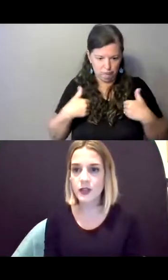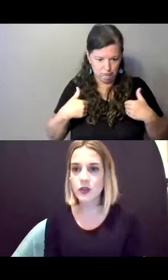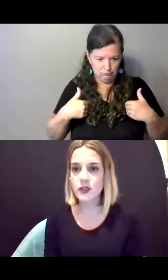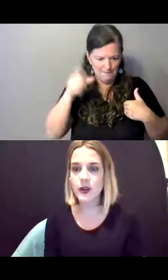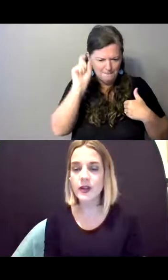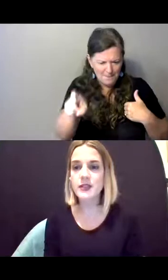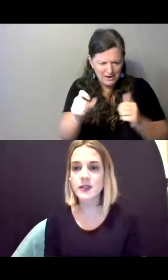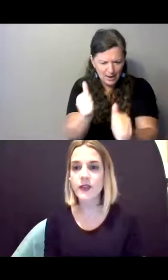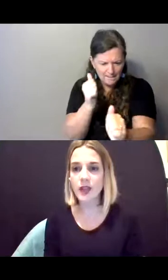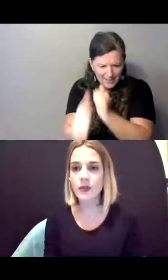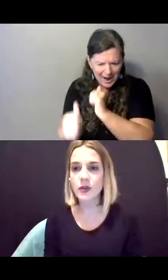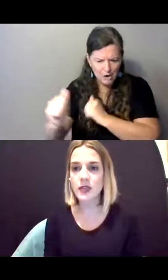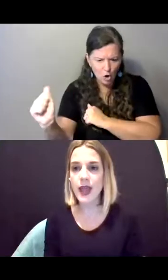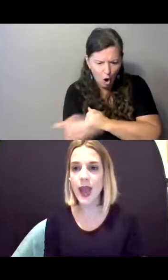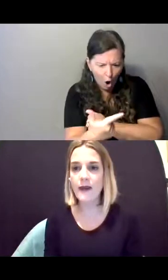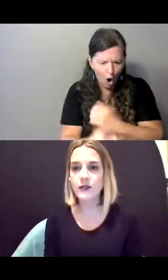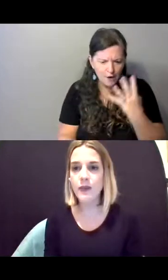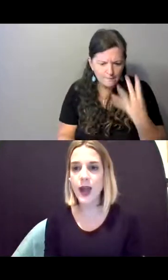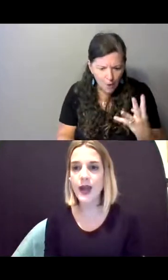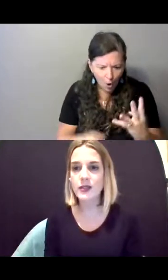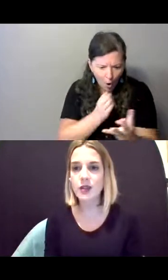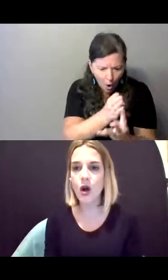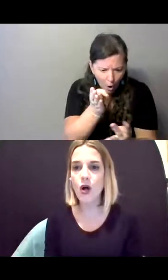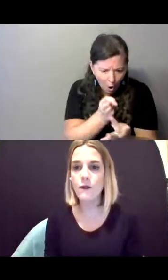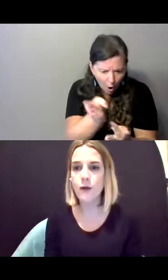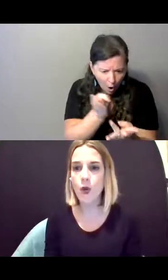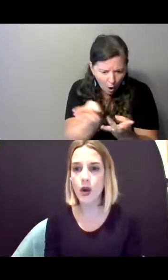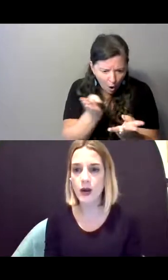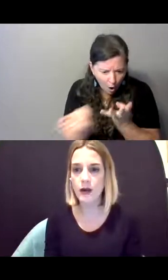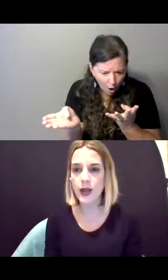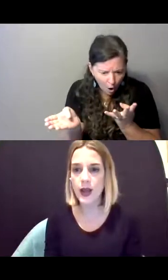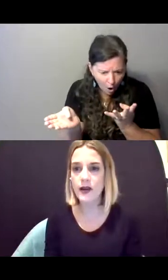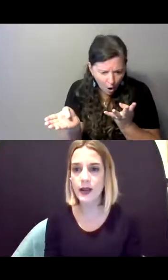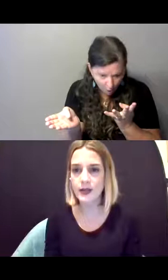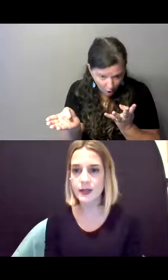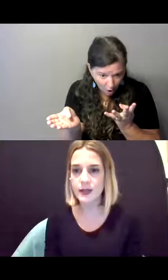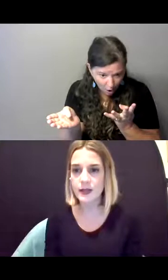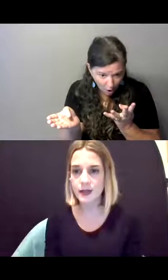and so there's various types of animals. They had to pass all four areas